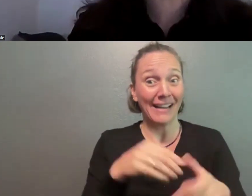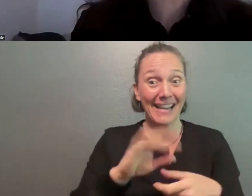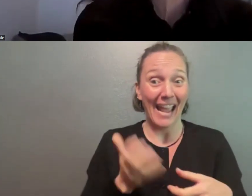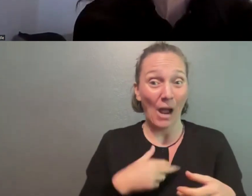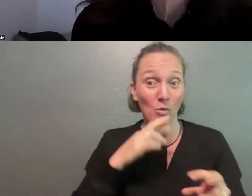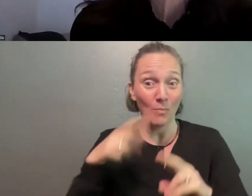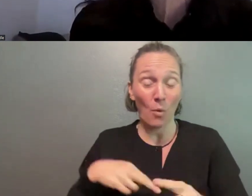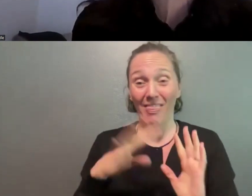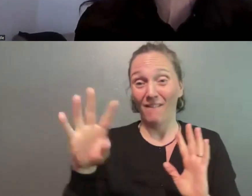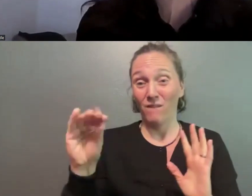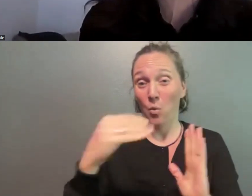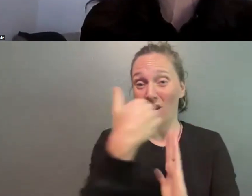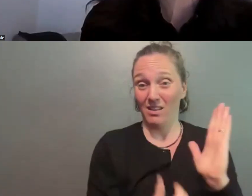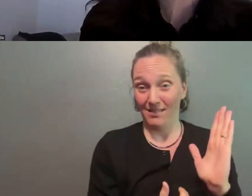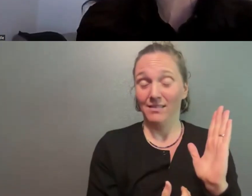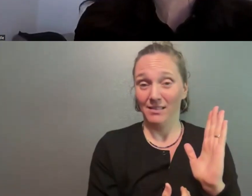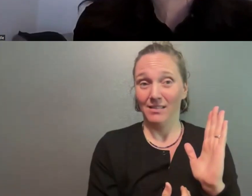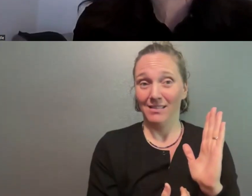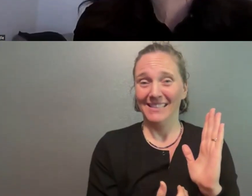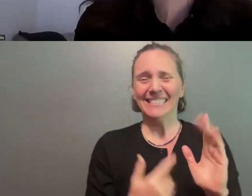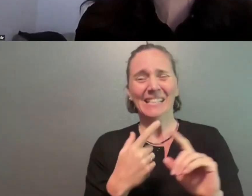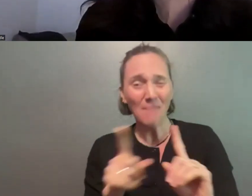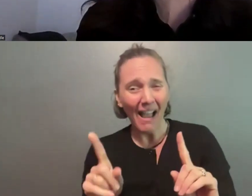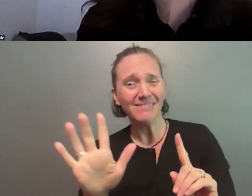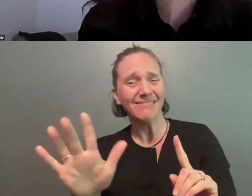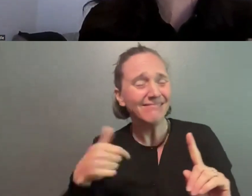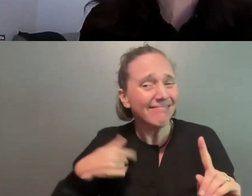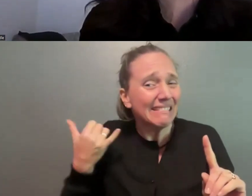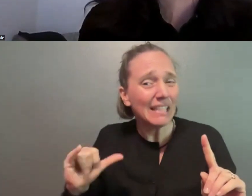But I would still like to ensure that the cost needs